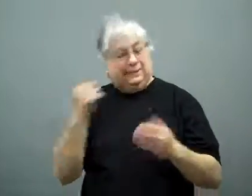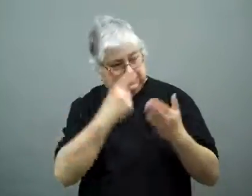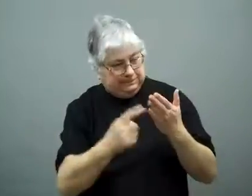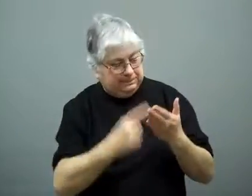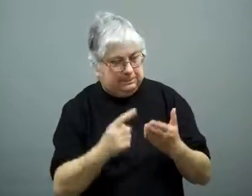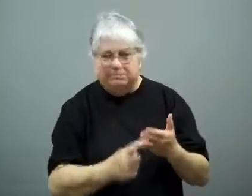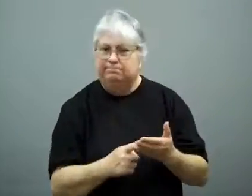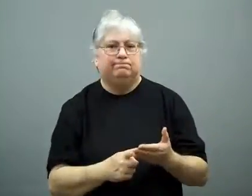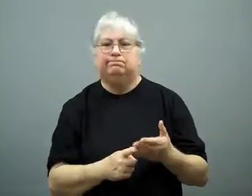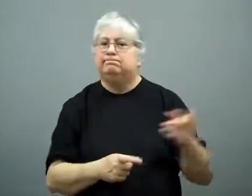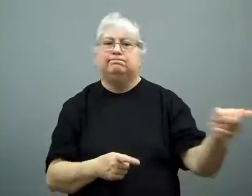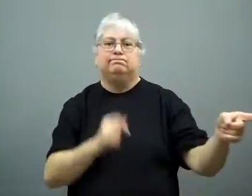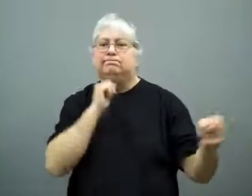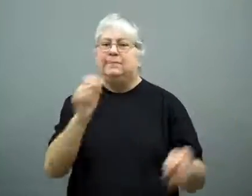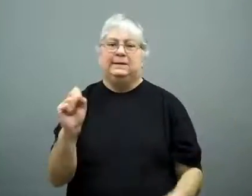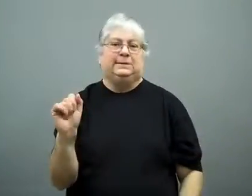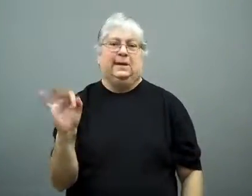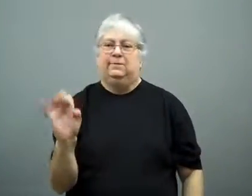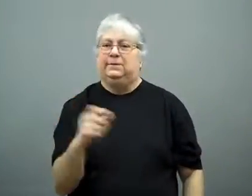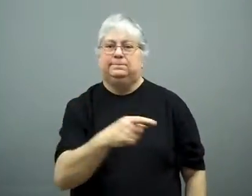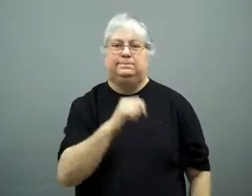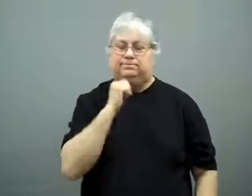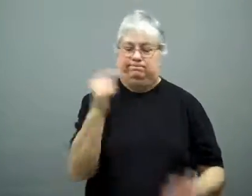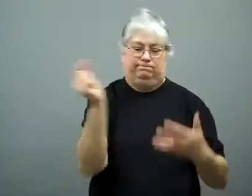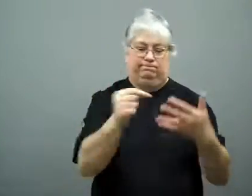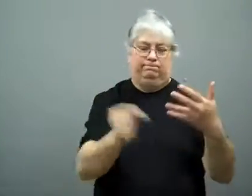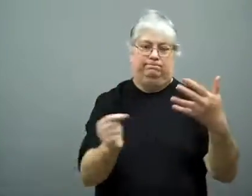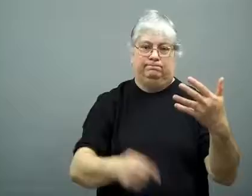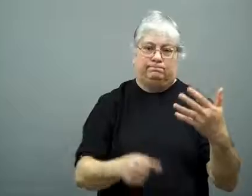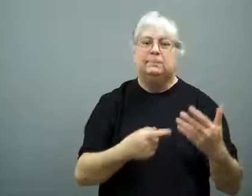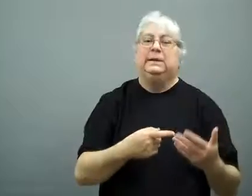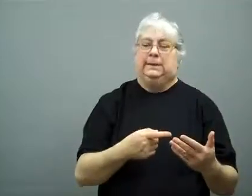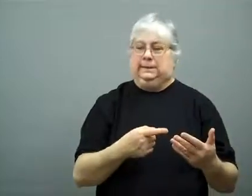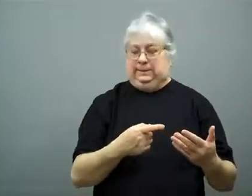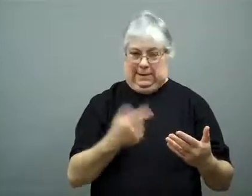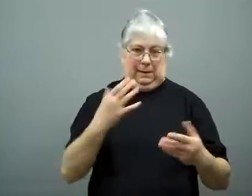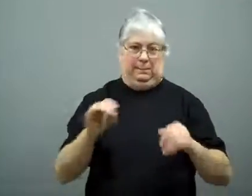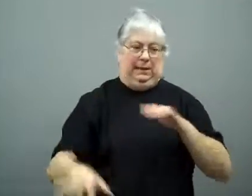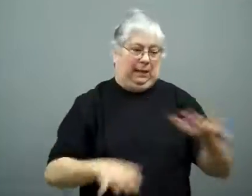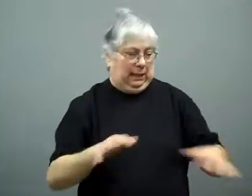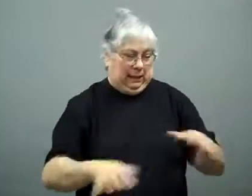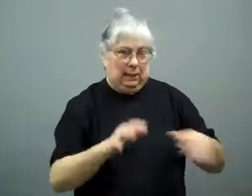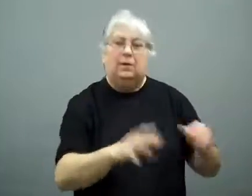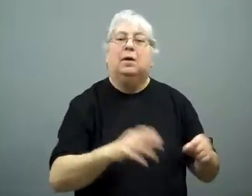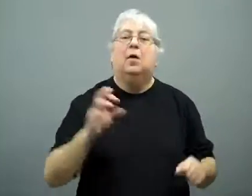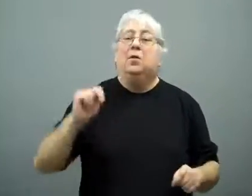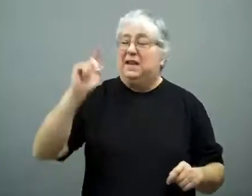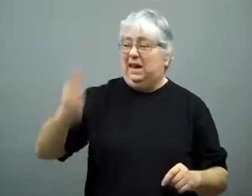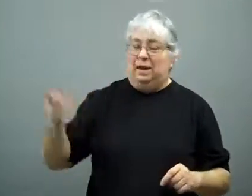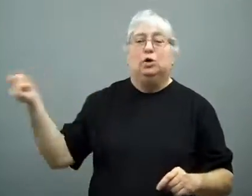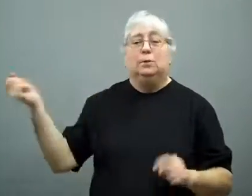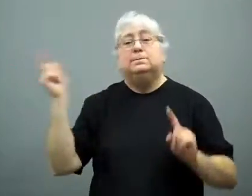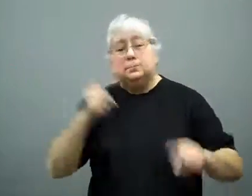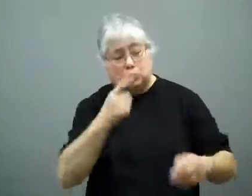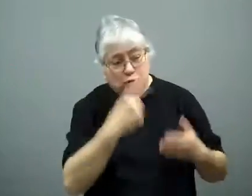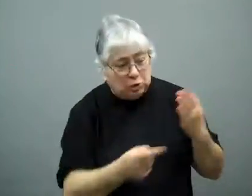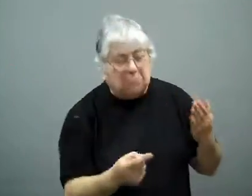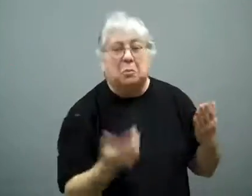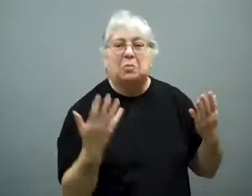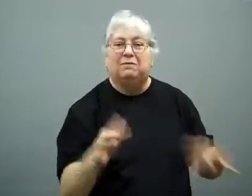inspected the plant and found safety violations.